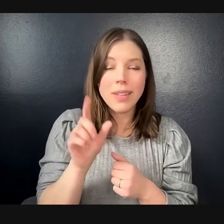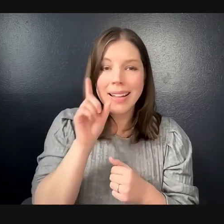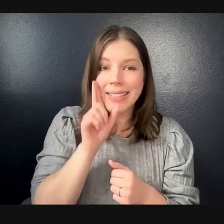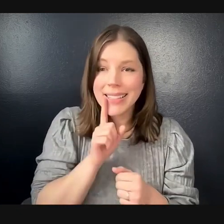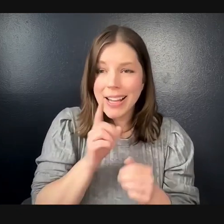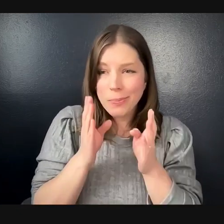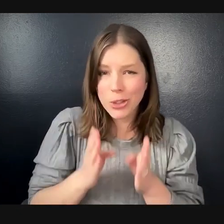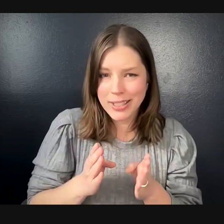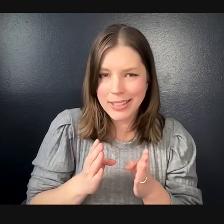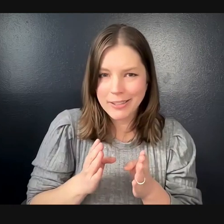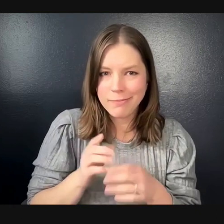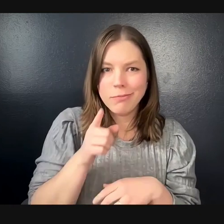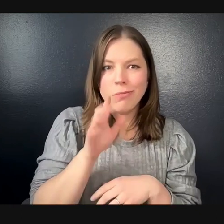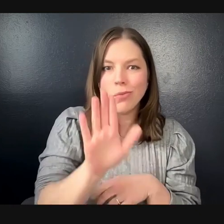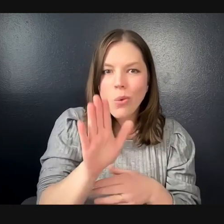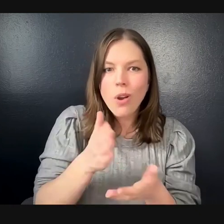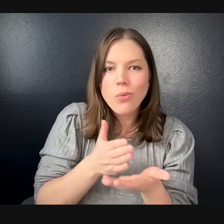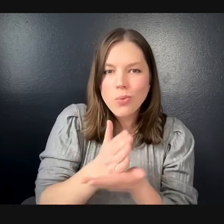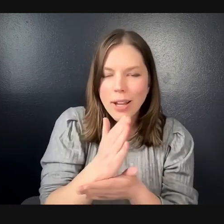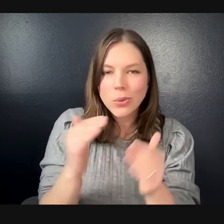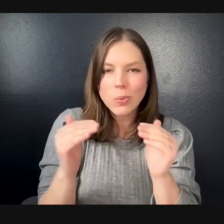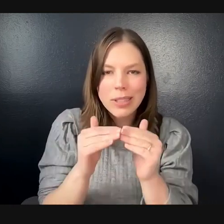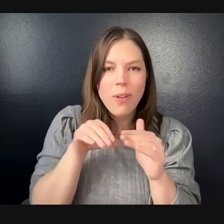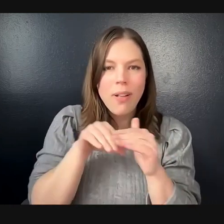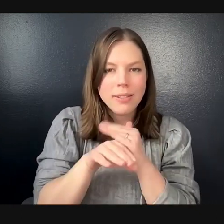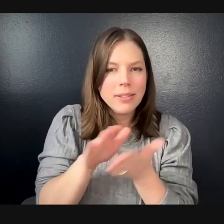All right. As a deaf person, your right to equal access